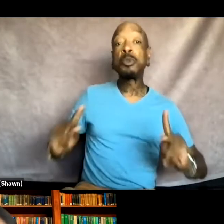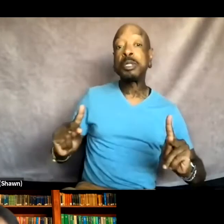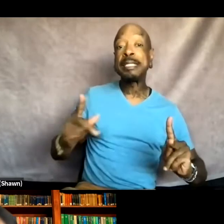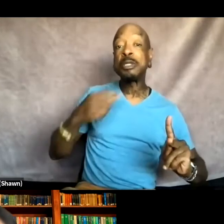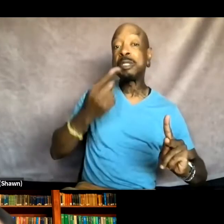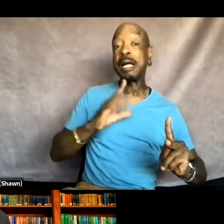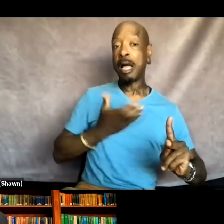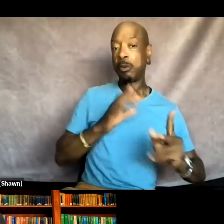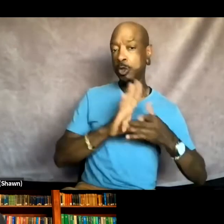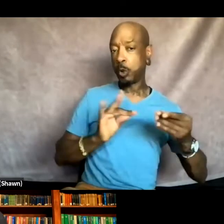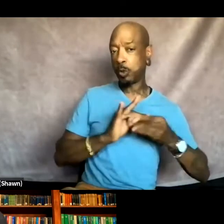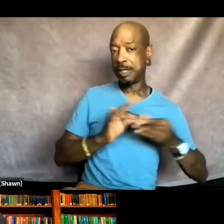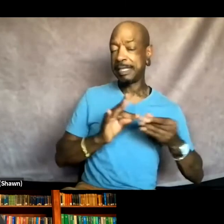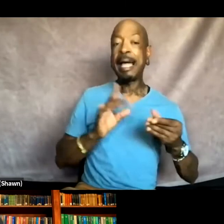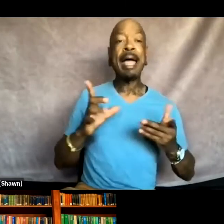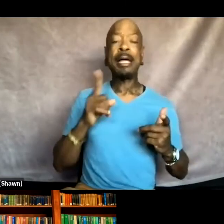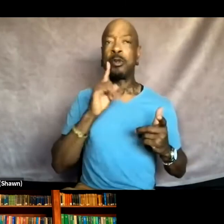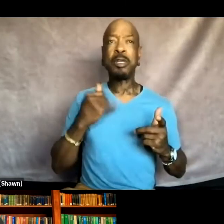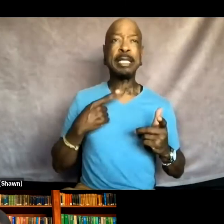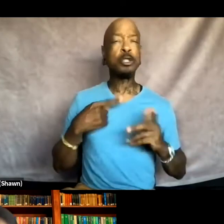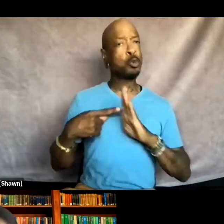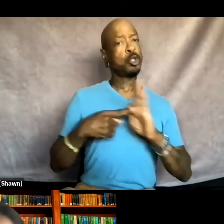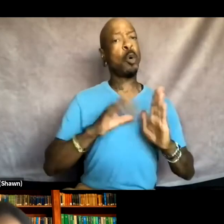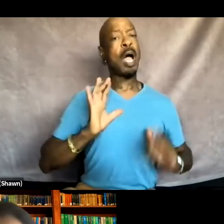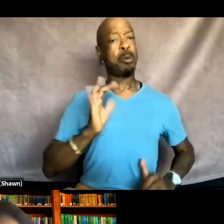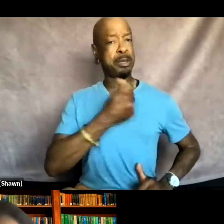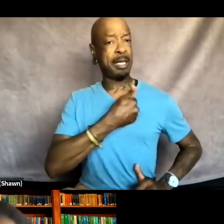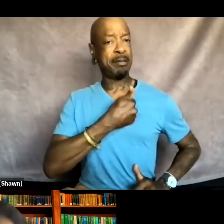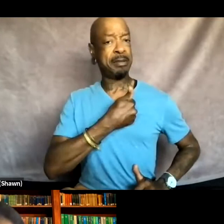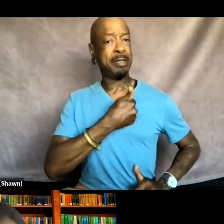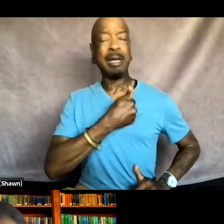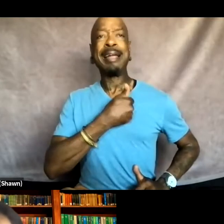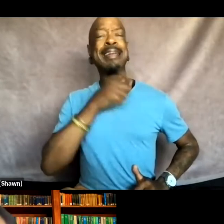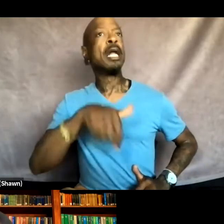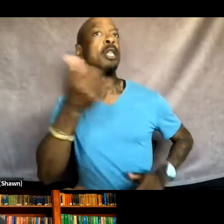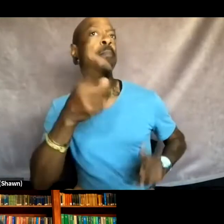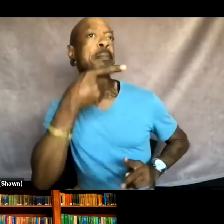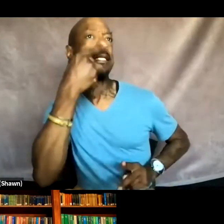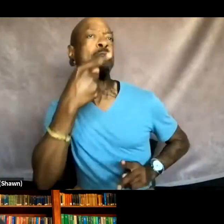Keah Brown: champion our own selves and not necessarily speak for us anymore, but to actually